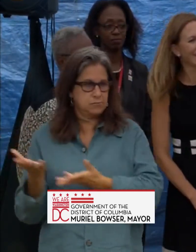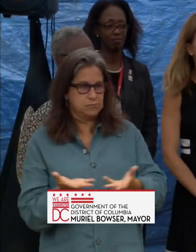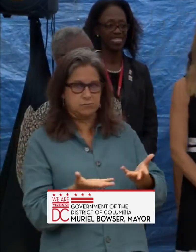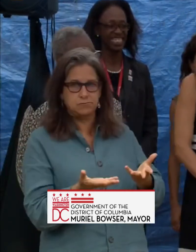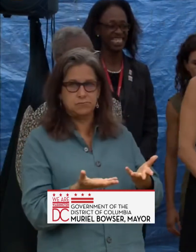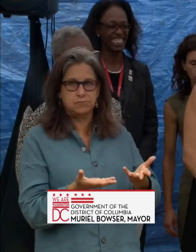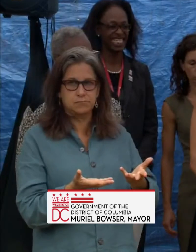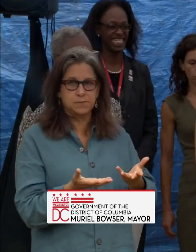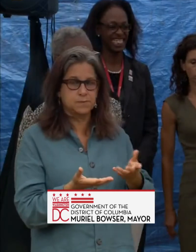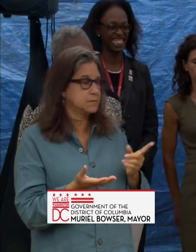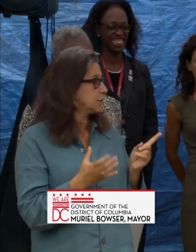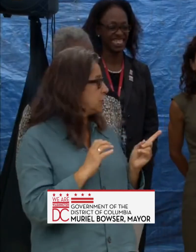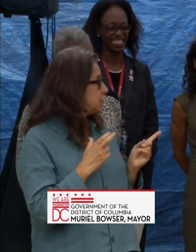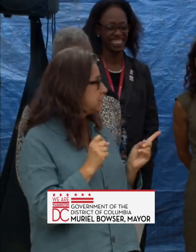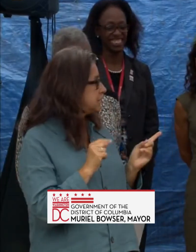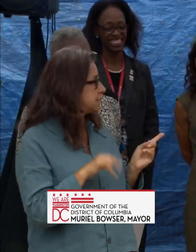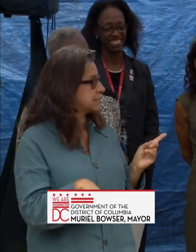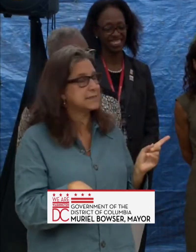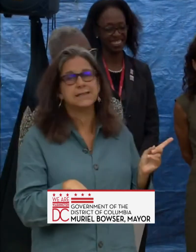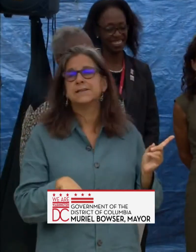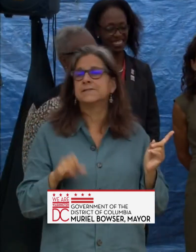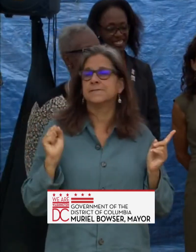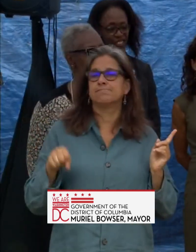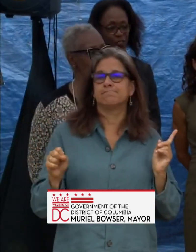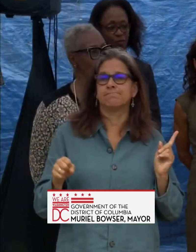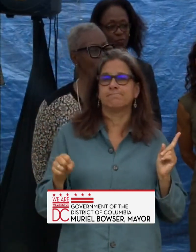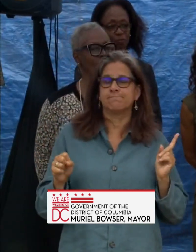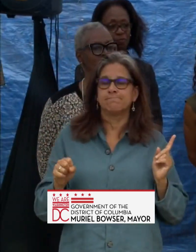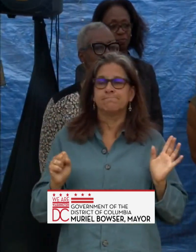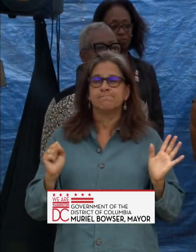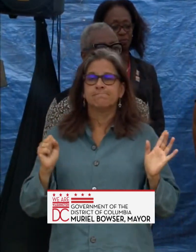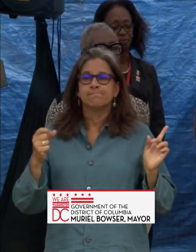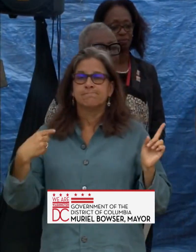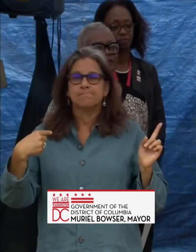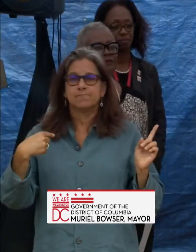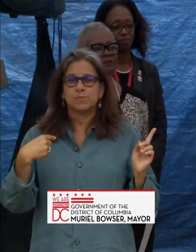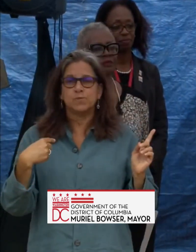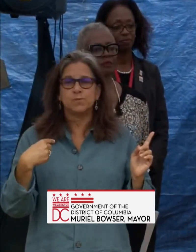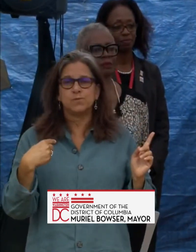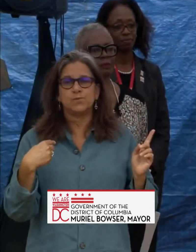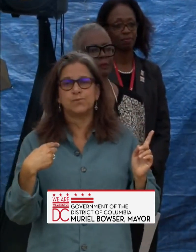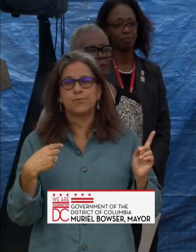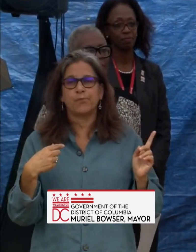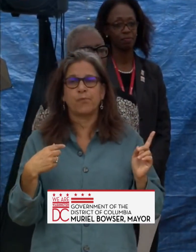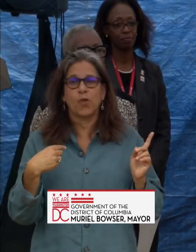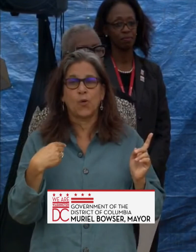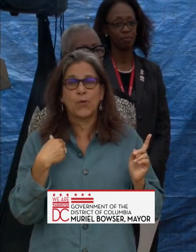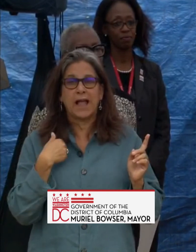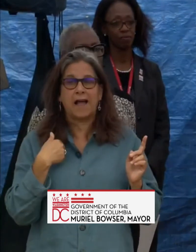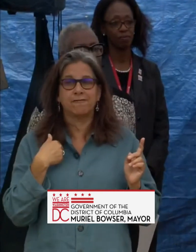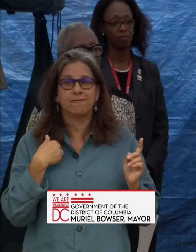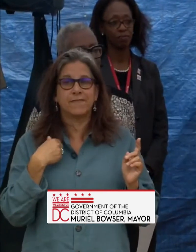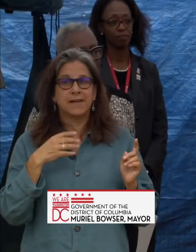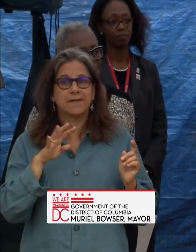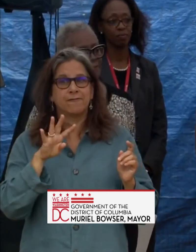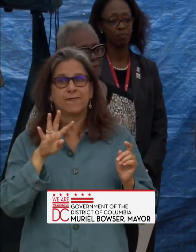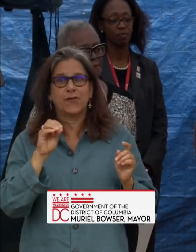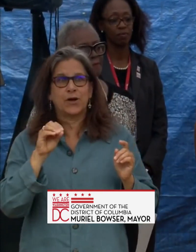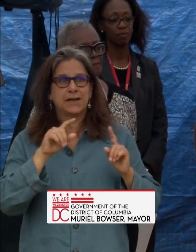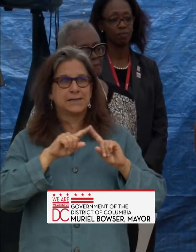SURE. I WOULD JUST ADD THAT THE HOMEWARD D.C. STRATEGY REALLY LAYS OUT 40 DIFFERENT STRATEGIES